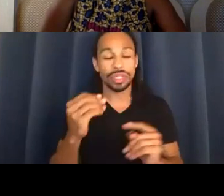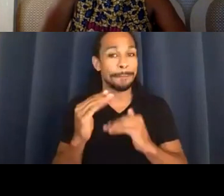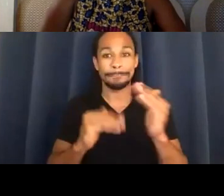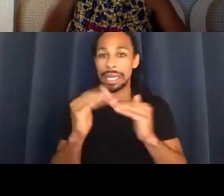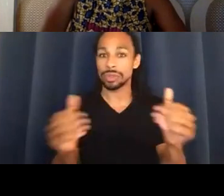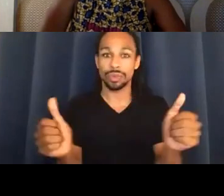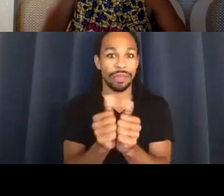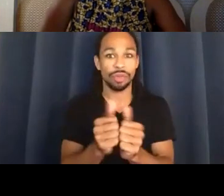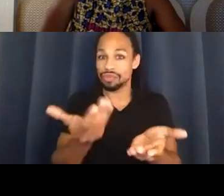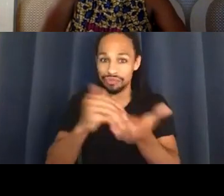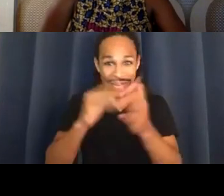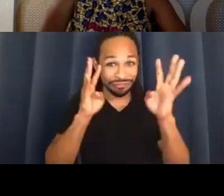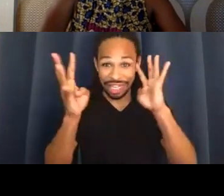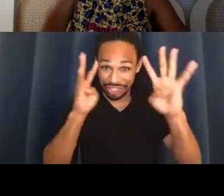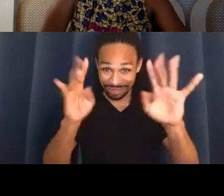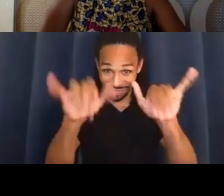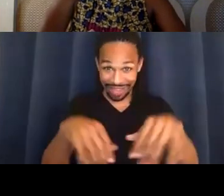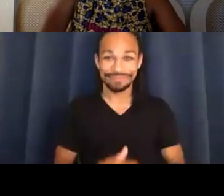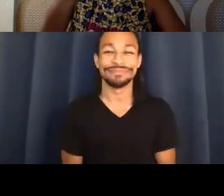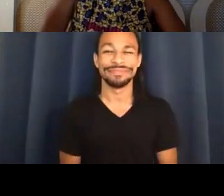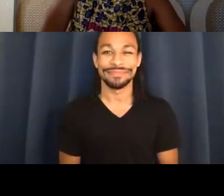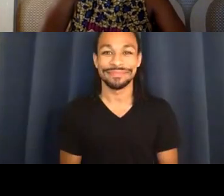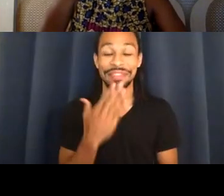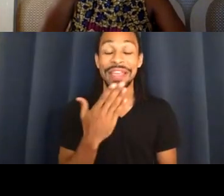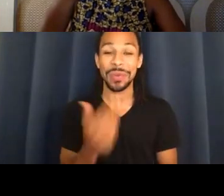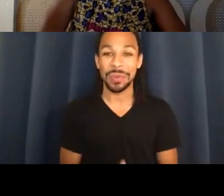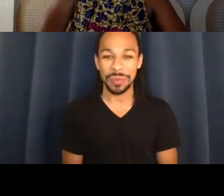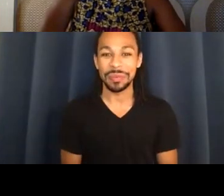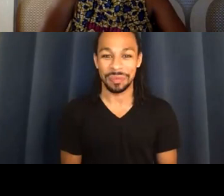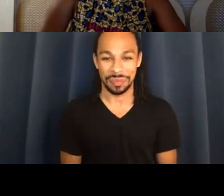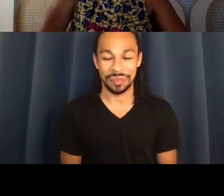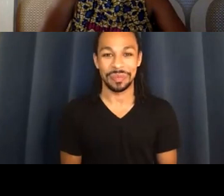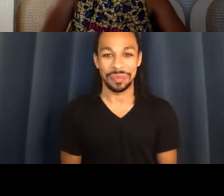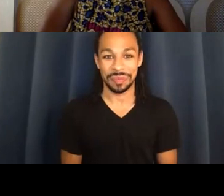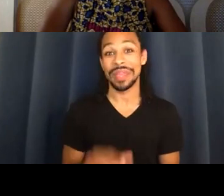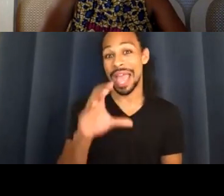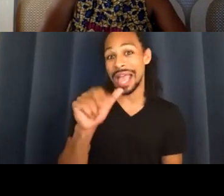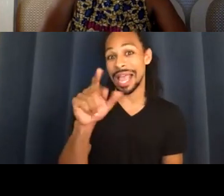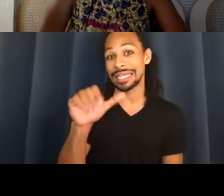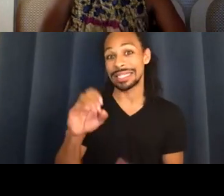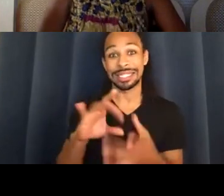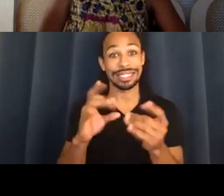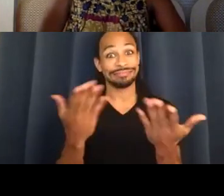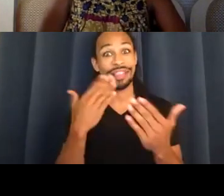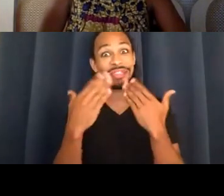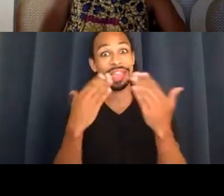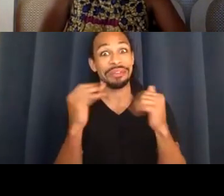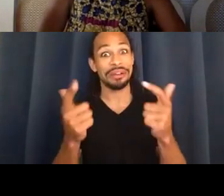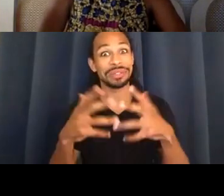Thank you. Thank you so much, everyone for everything